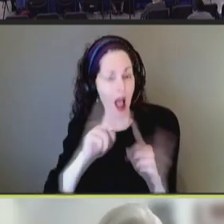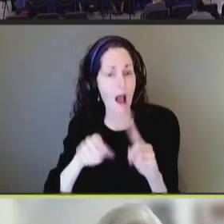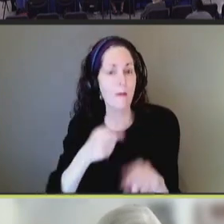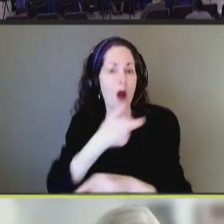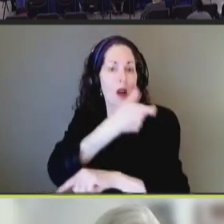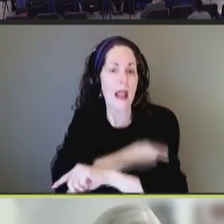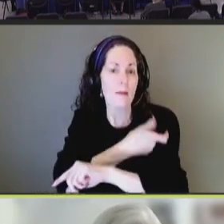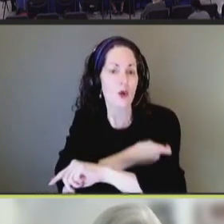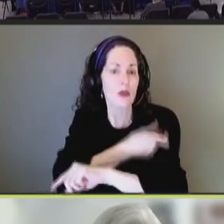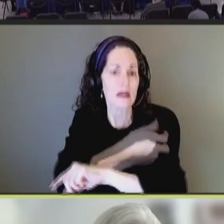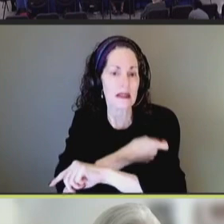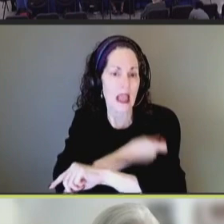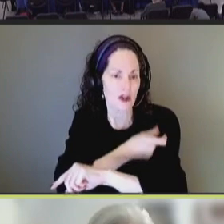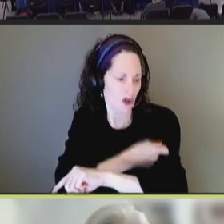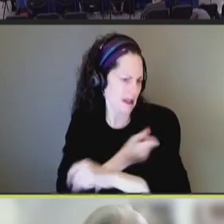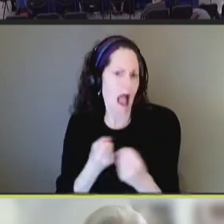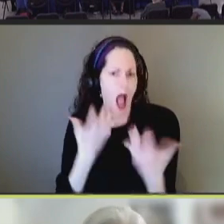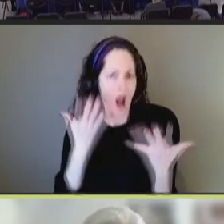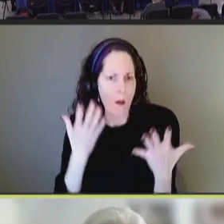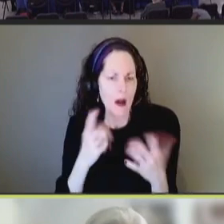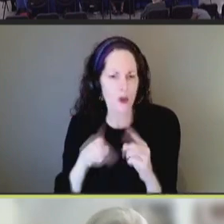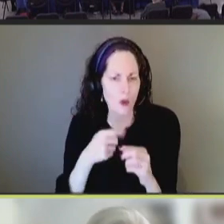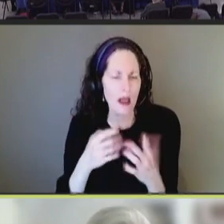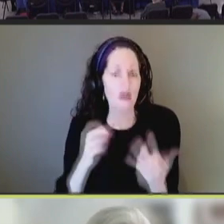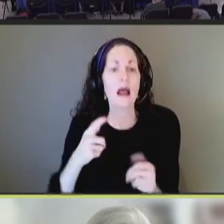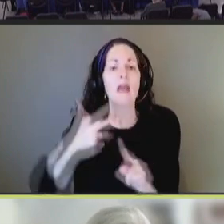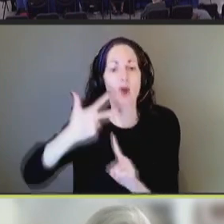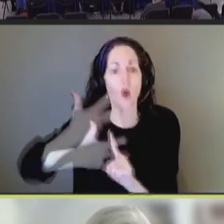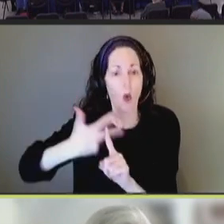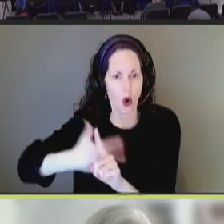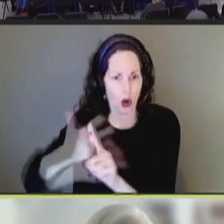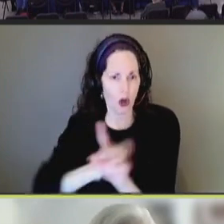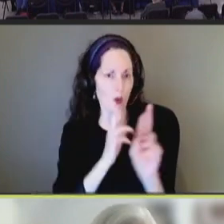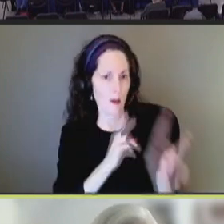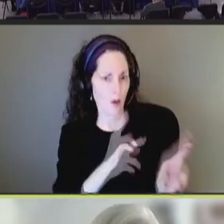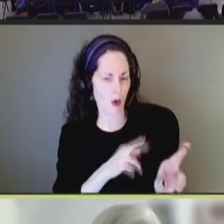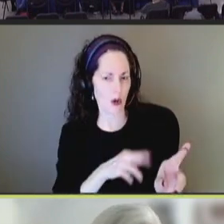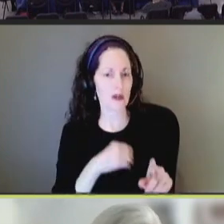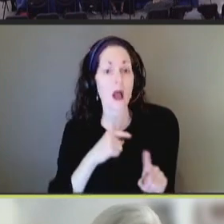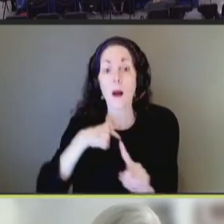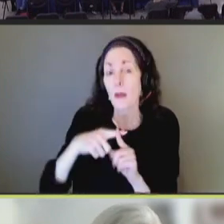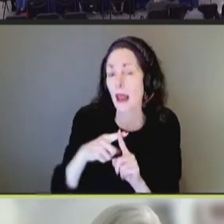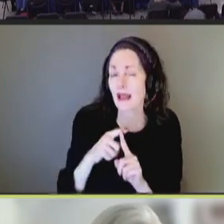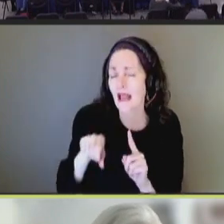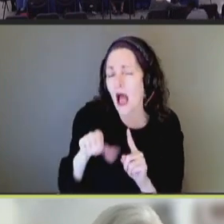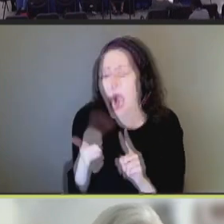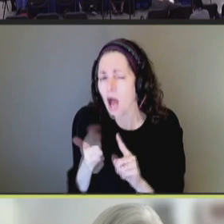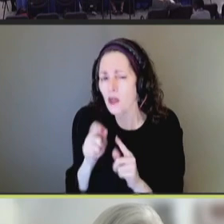quarterly. And we also receive monthly aggregate reports for specific vaccines. And you can see